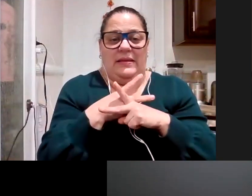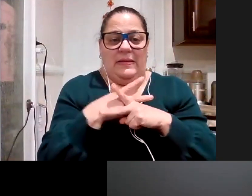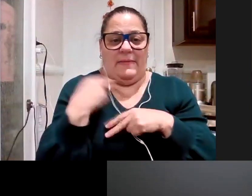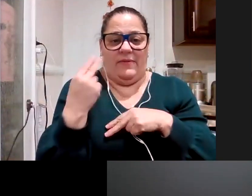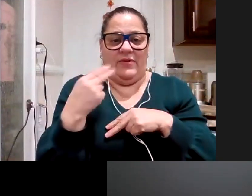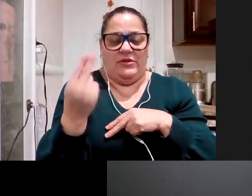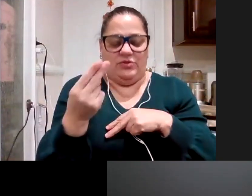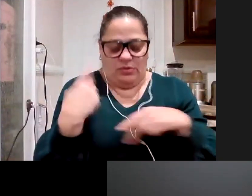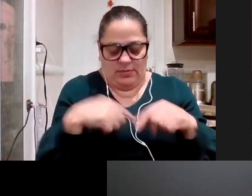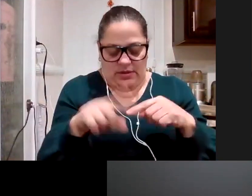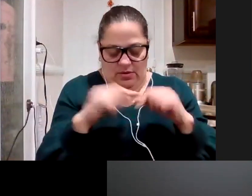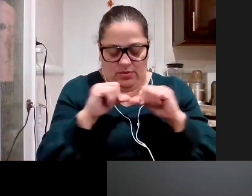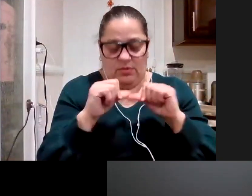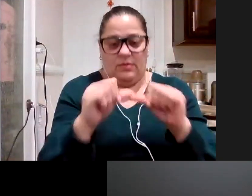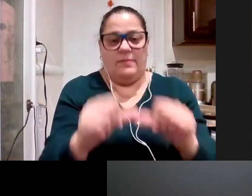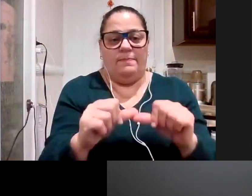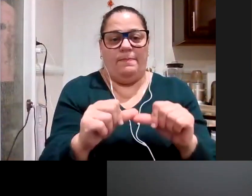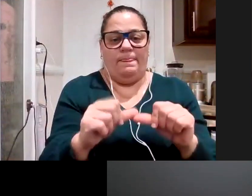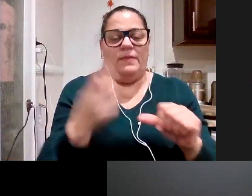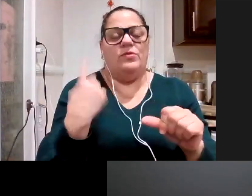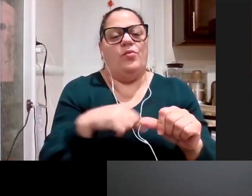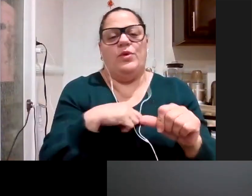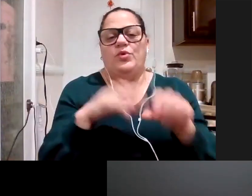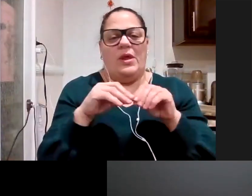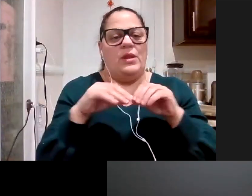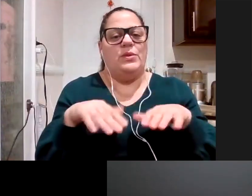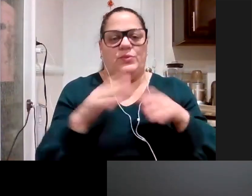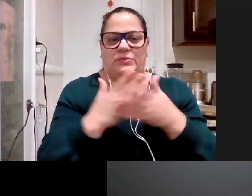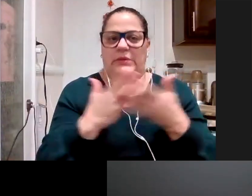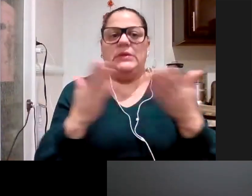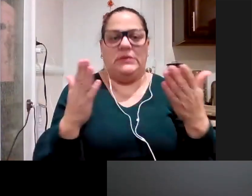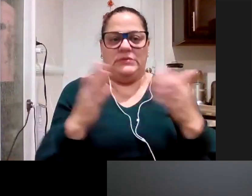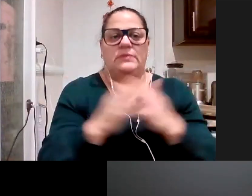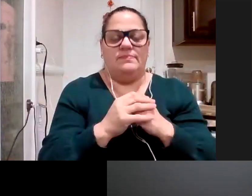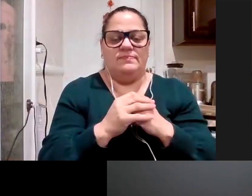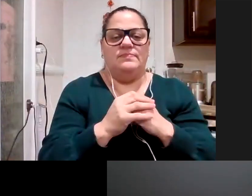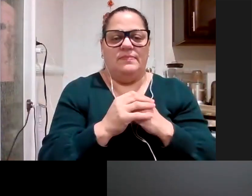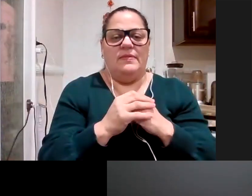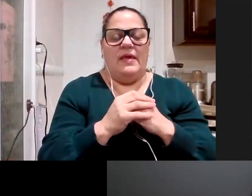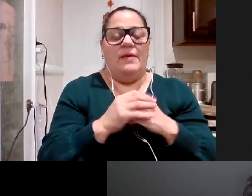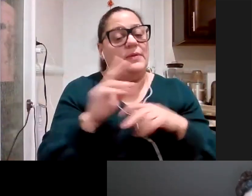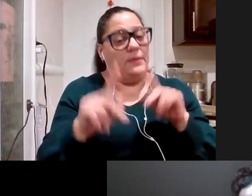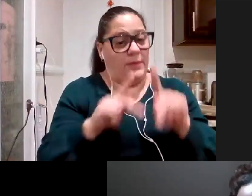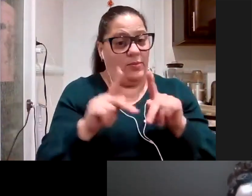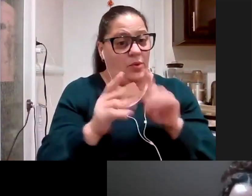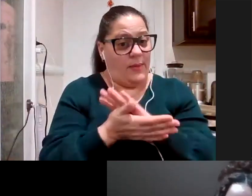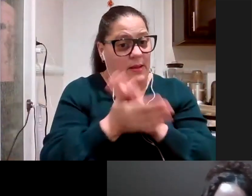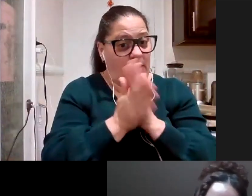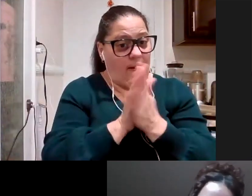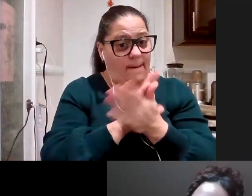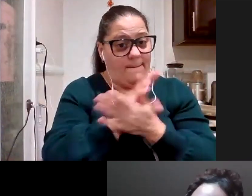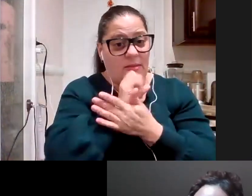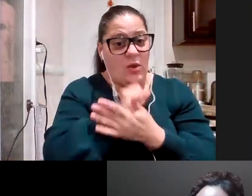go forward so that we don't lose these things as people are getting older um and the history of